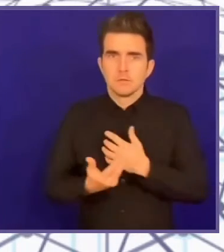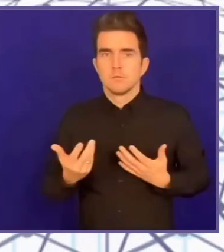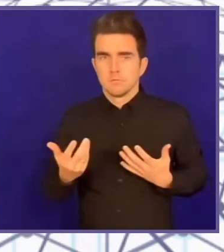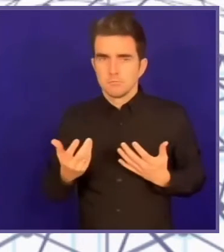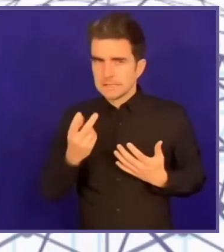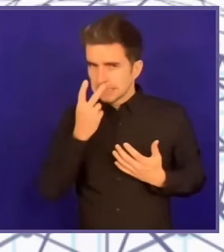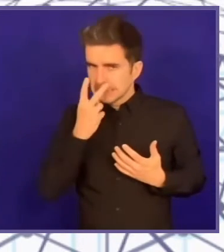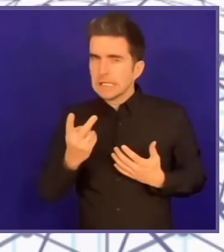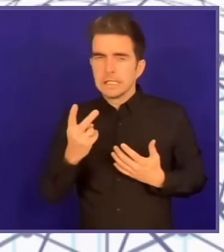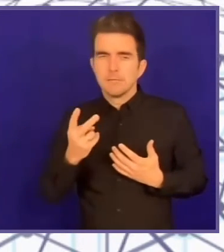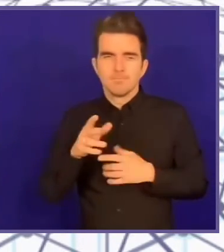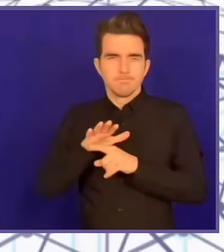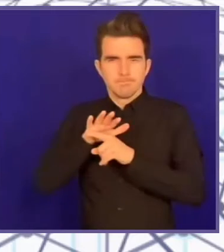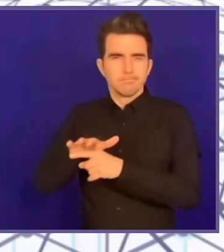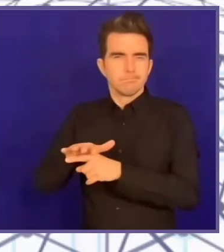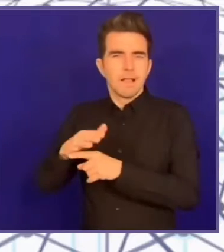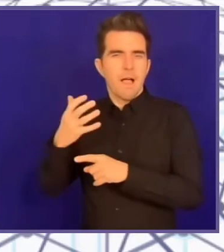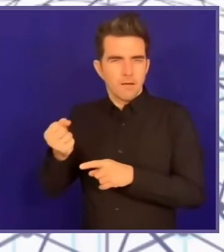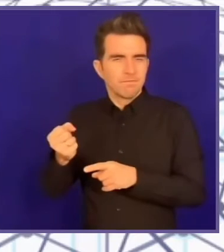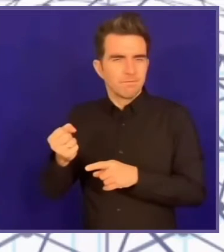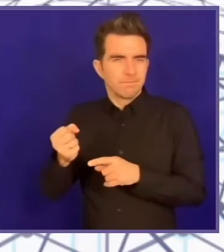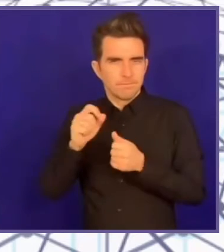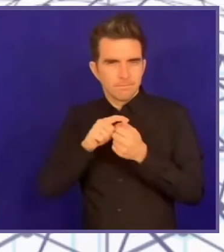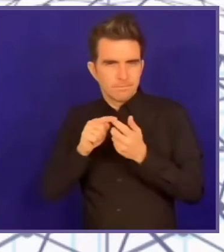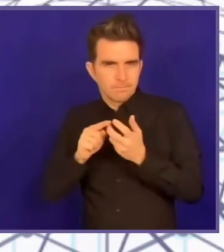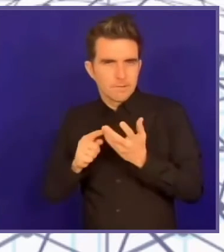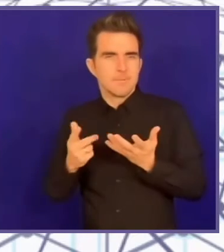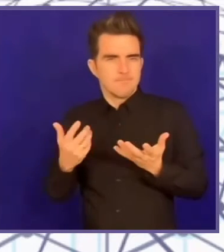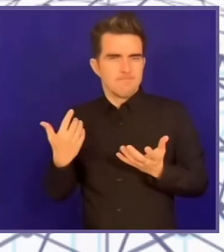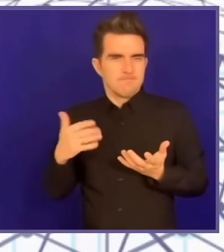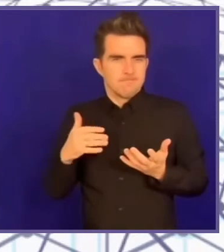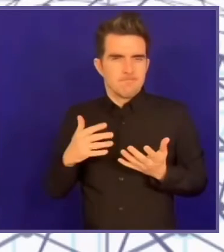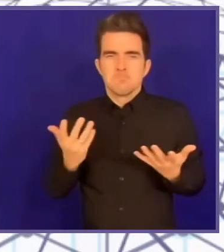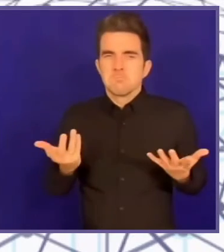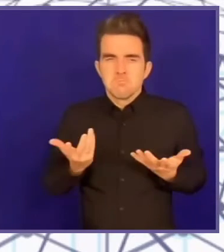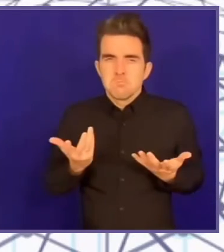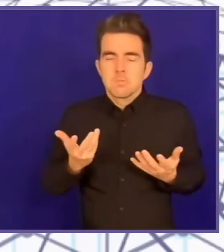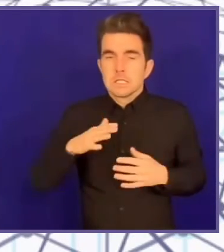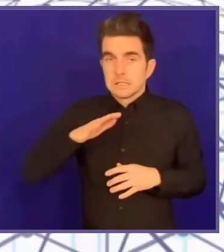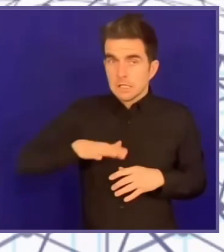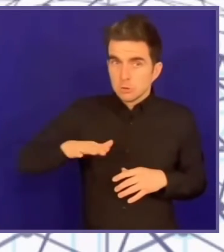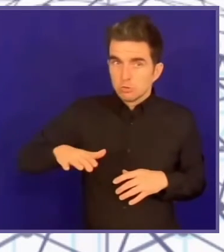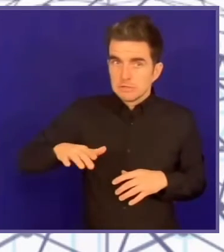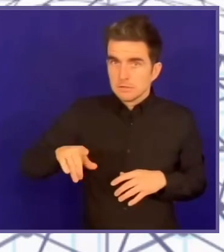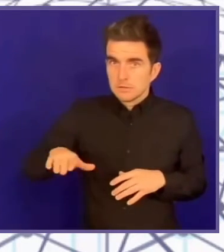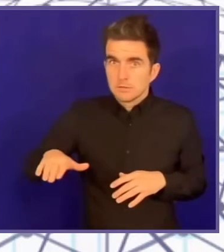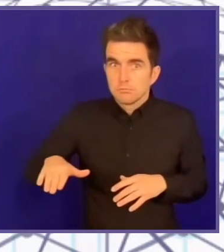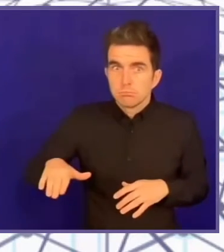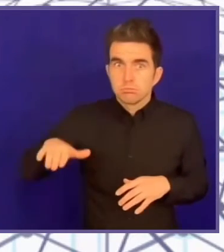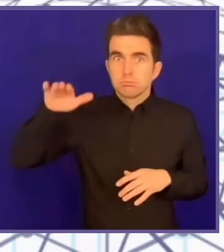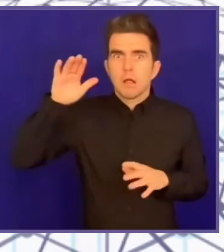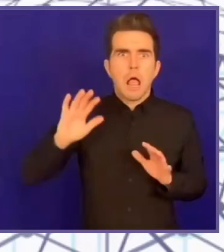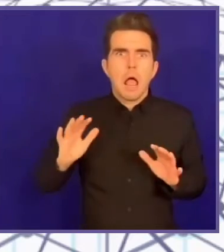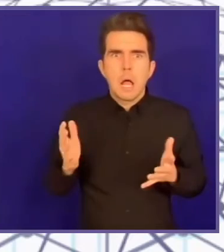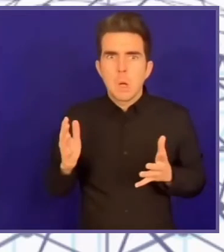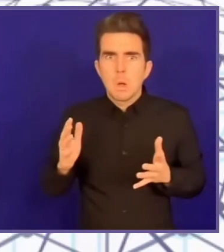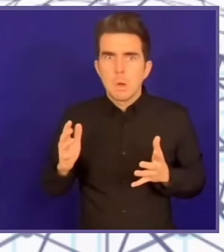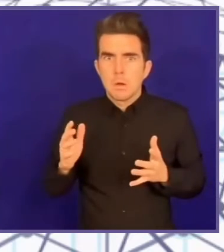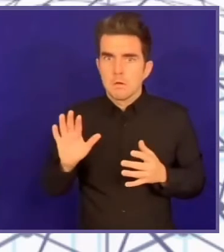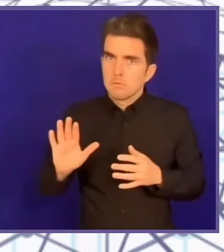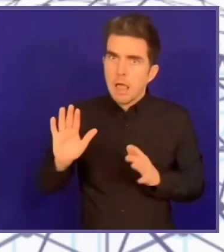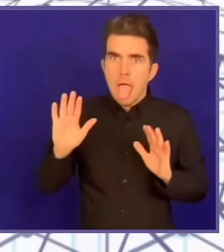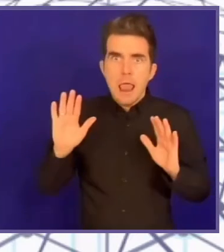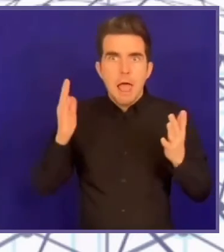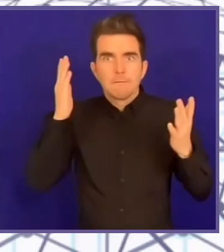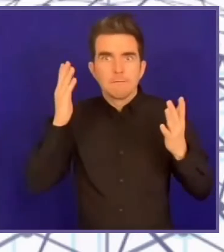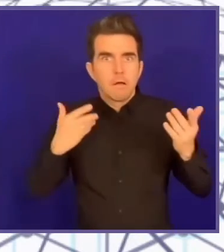who may also have been forcibly displaced multiple times, access and navigate the education system?